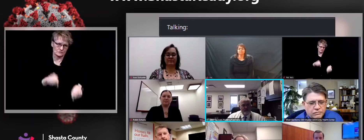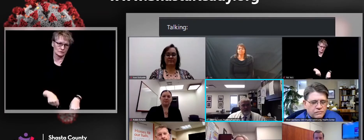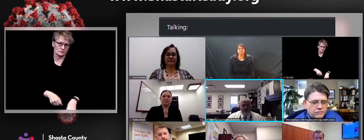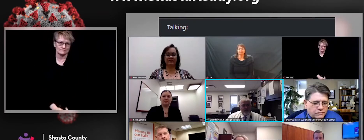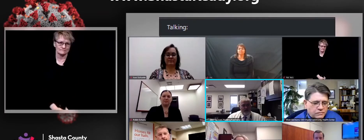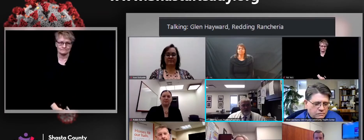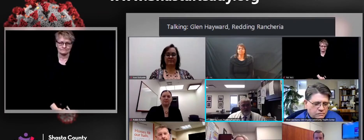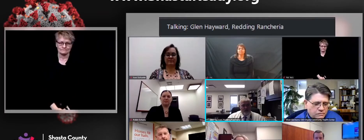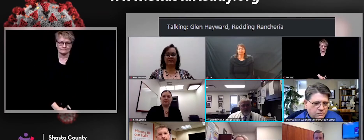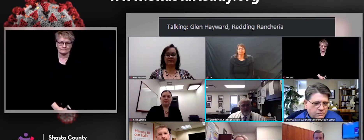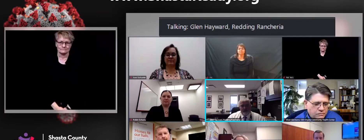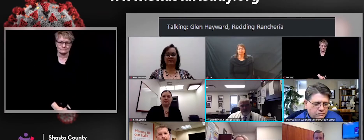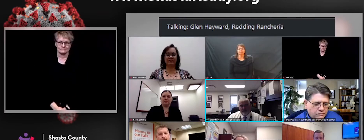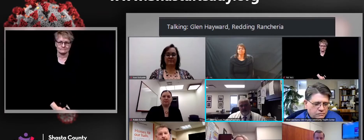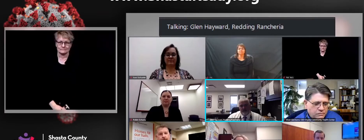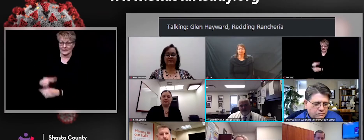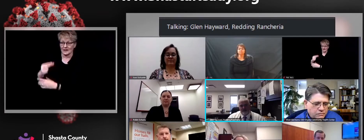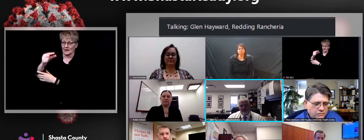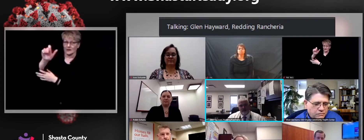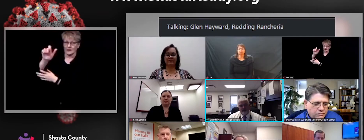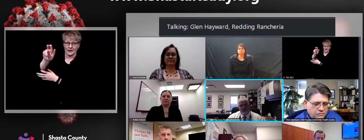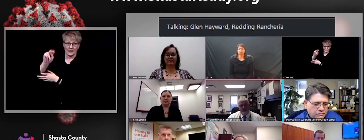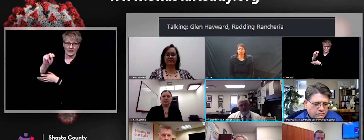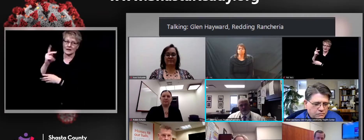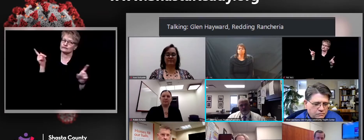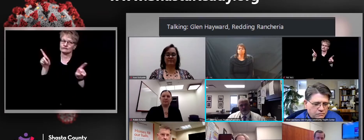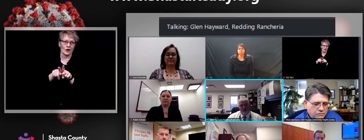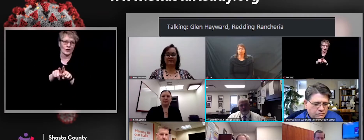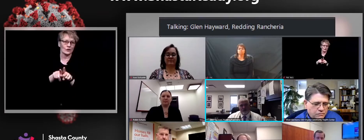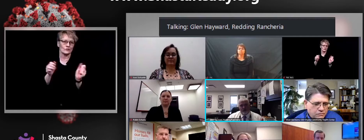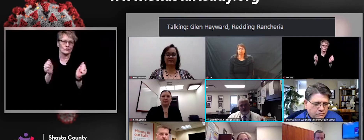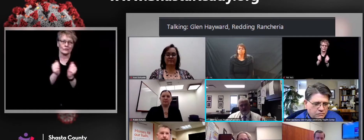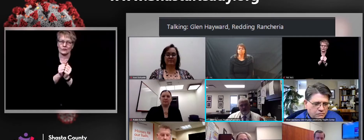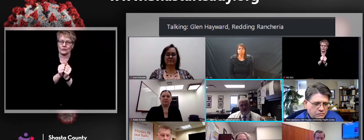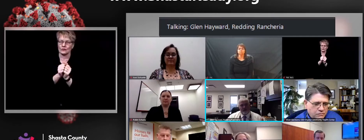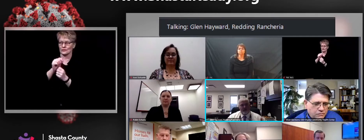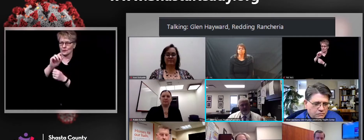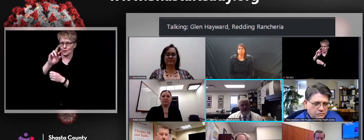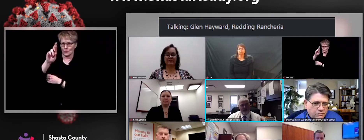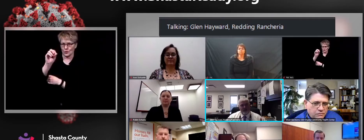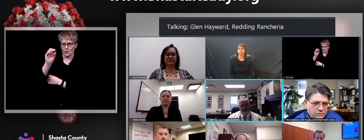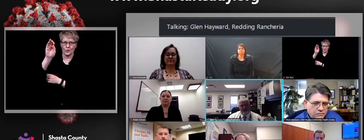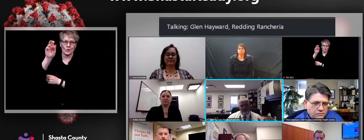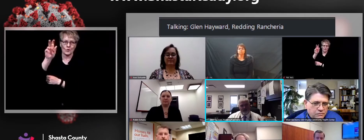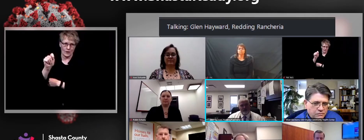I agree with Robert and I think that you have to look at the collaboration of all these